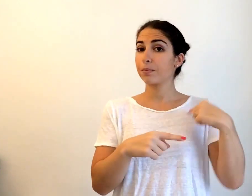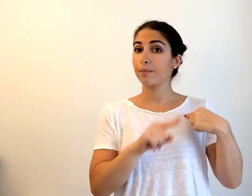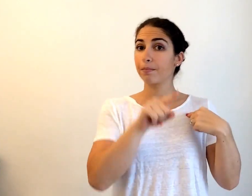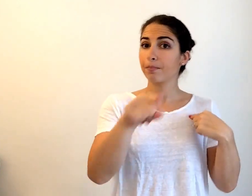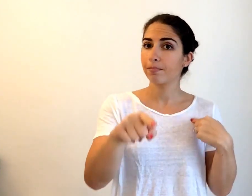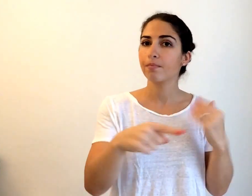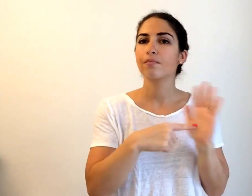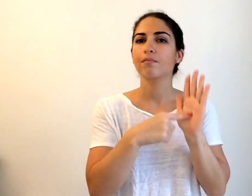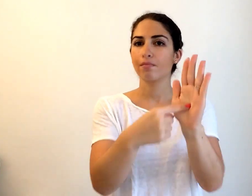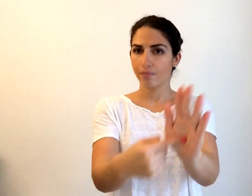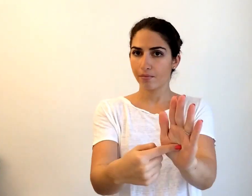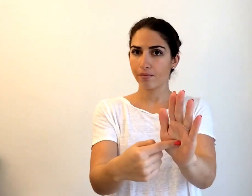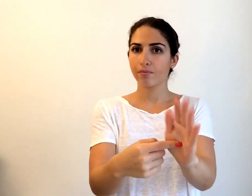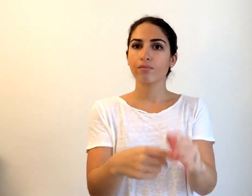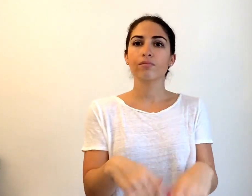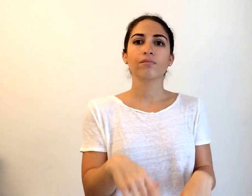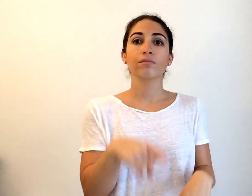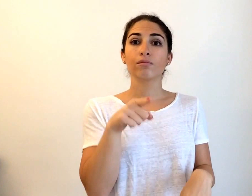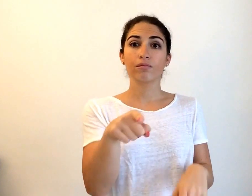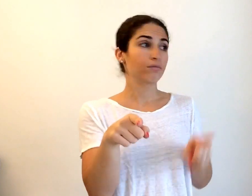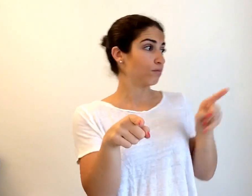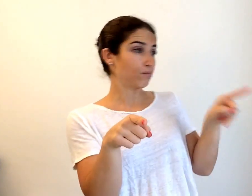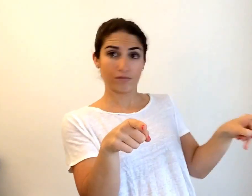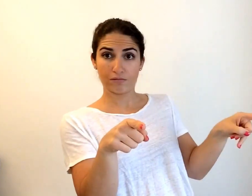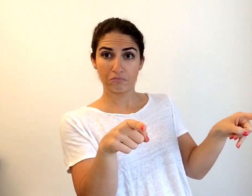something, it's signed like this. I'm showing you, it goes toward YOU. You're